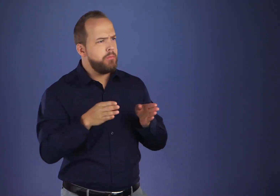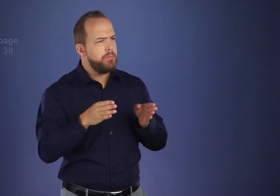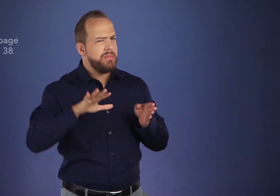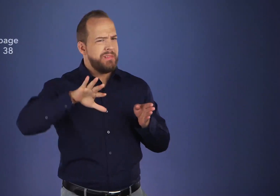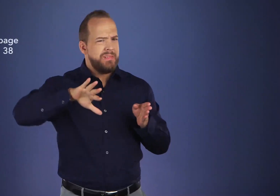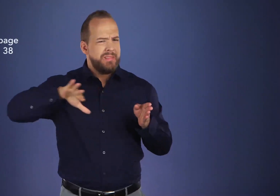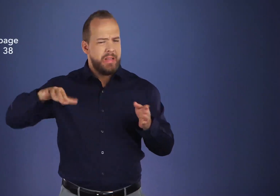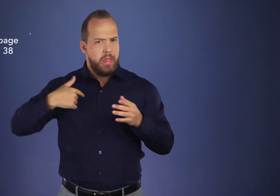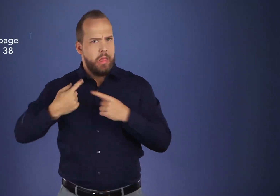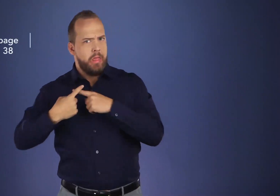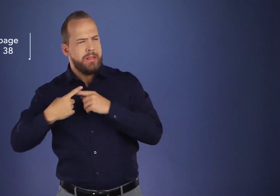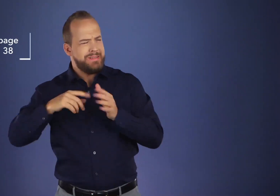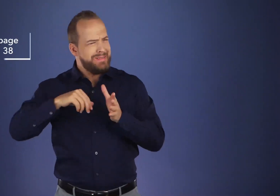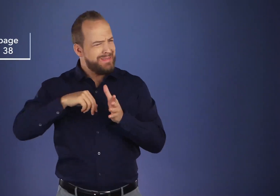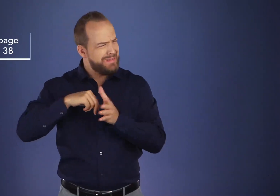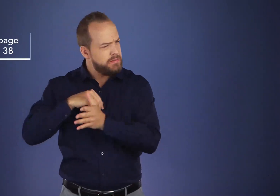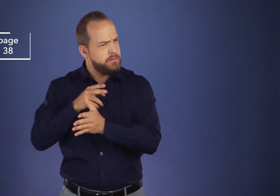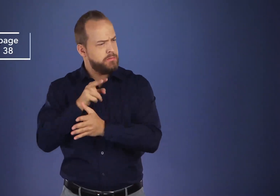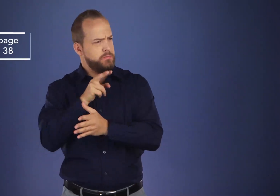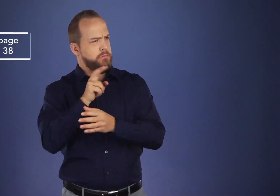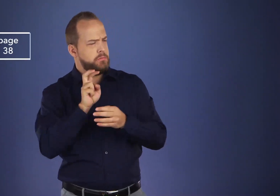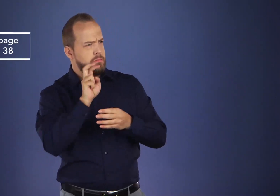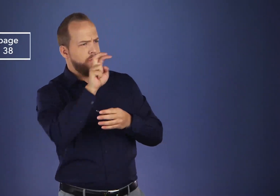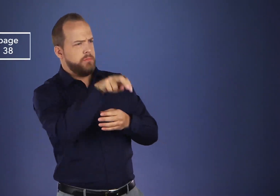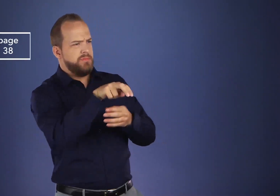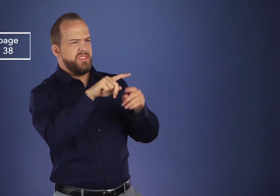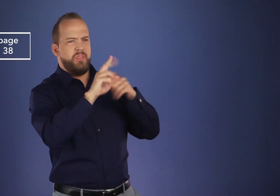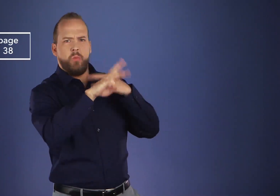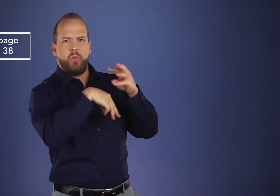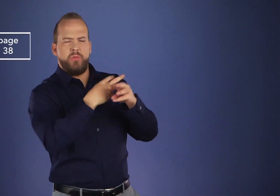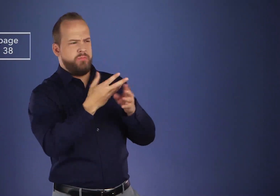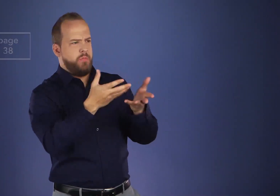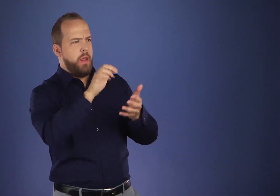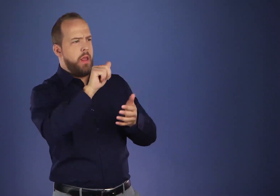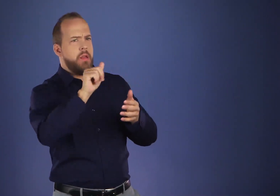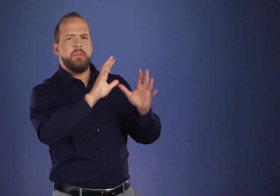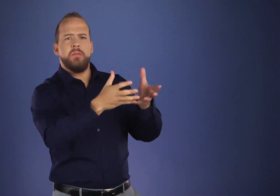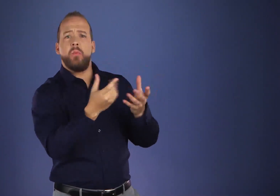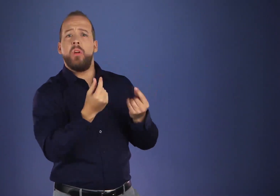and has suffered enough under its weight to be willing to look for something better.